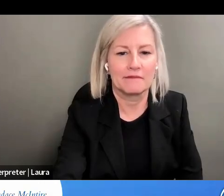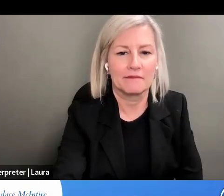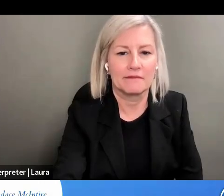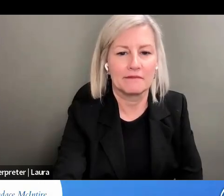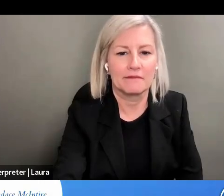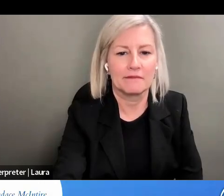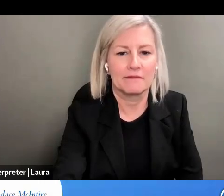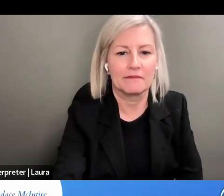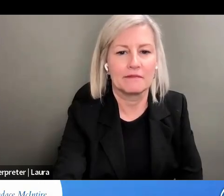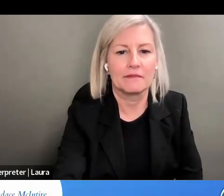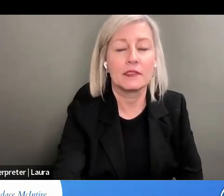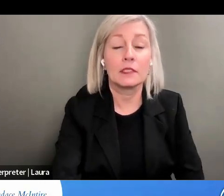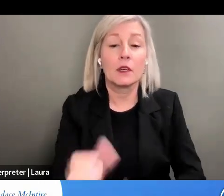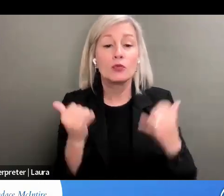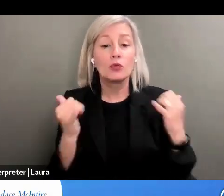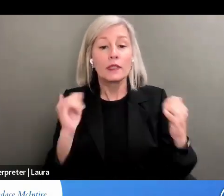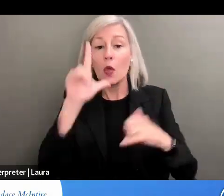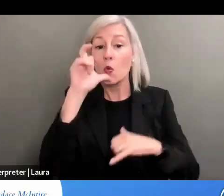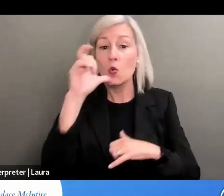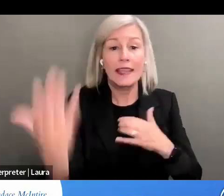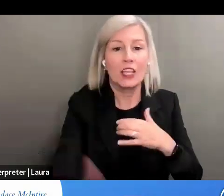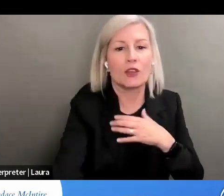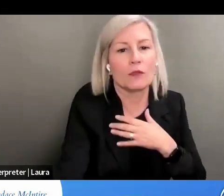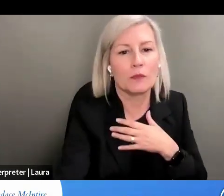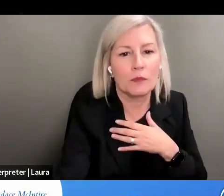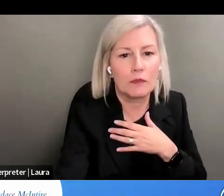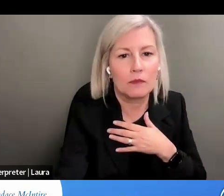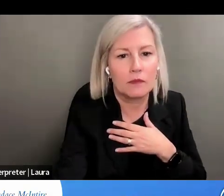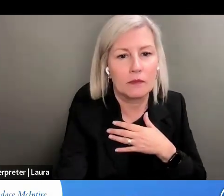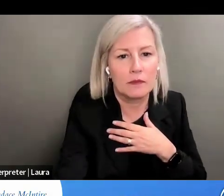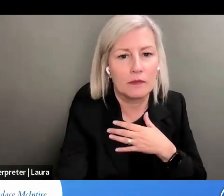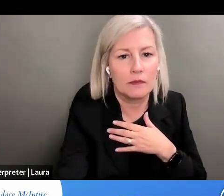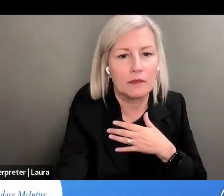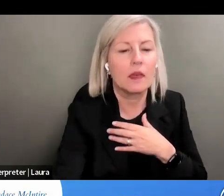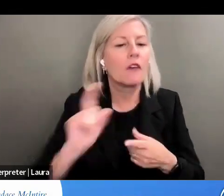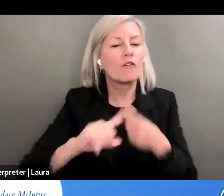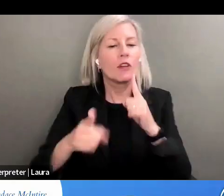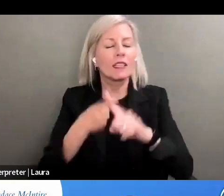We are joined today by our friends from the University of Miami and I'm